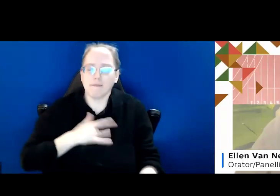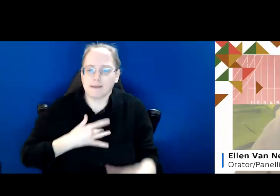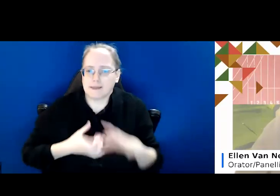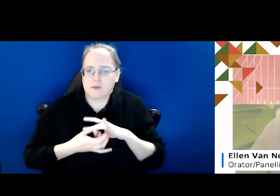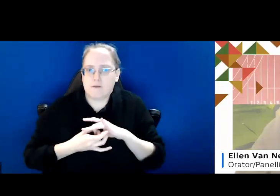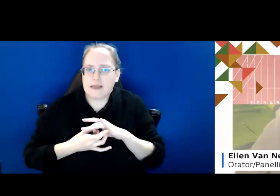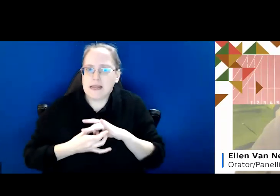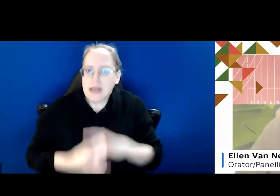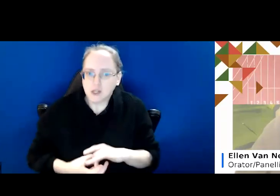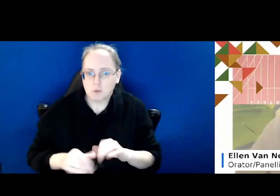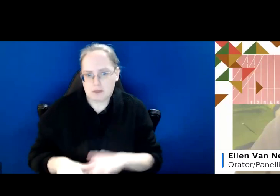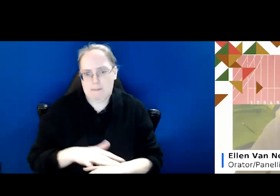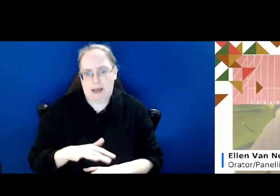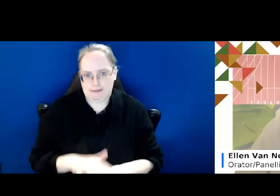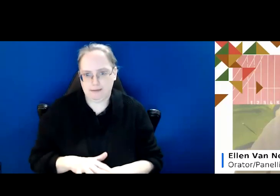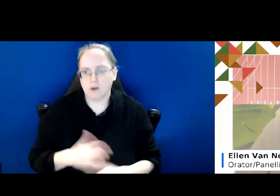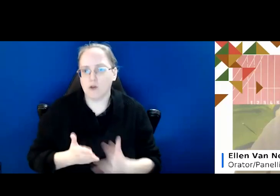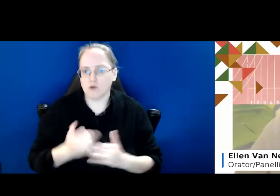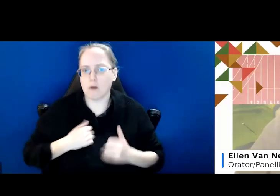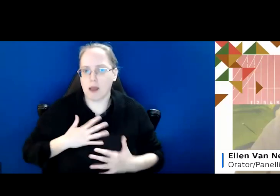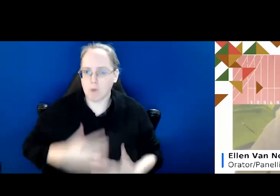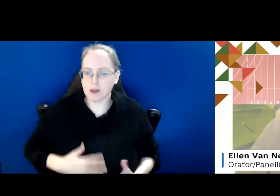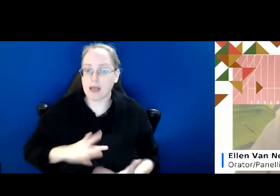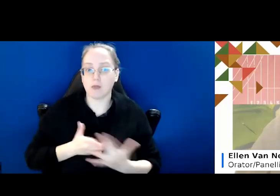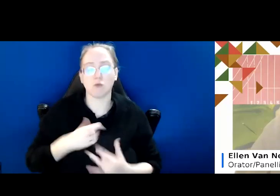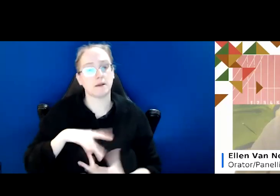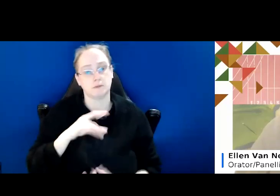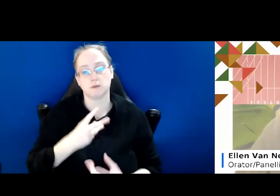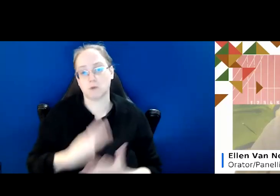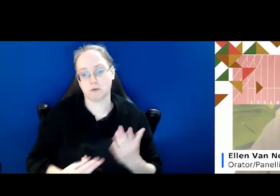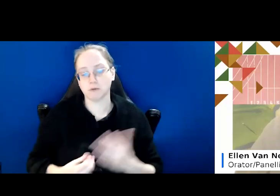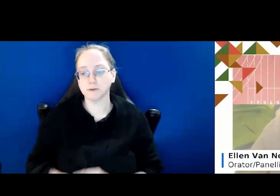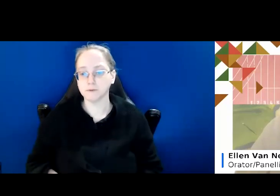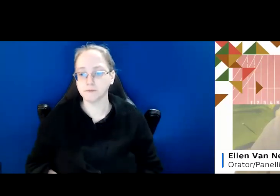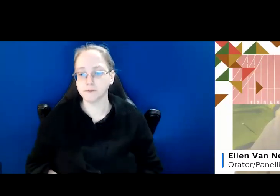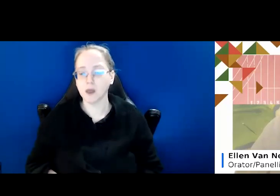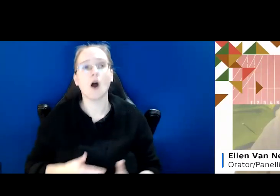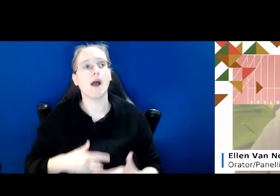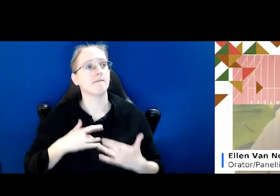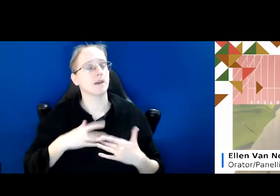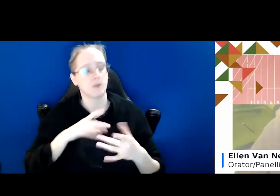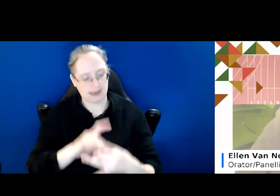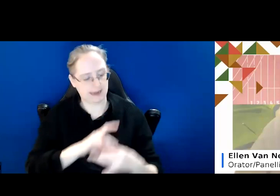I feel the continuation of what's been enacted there before,